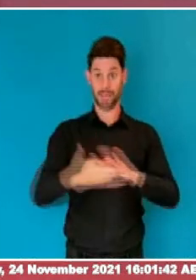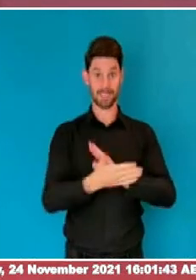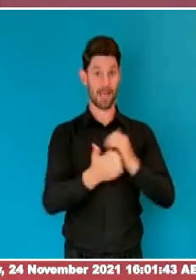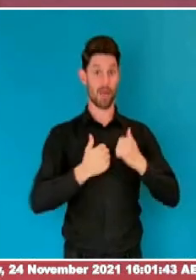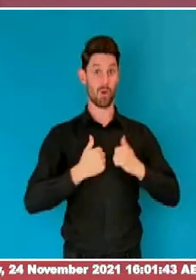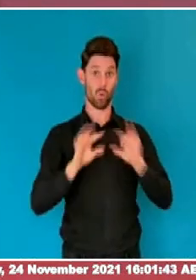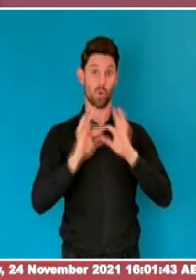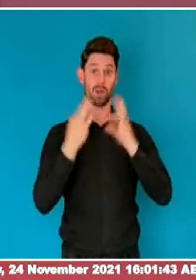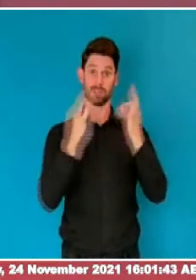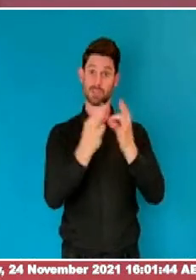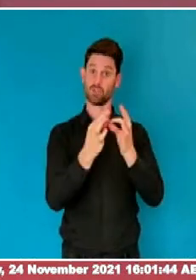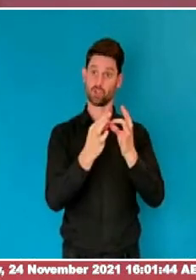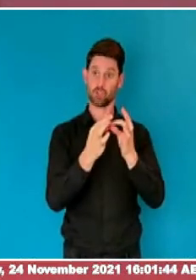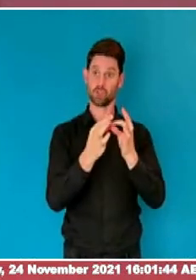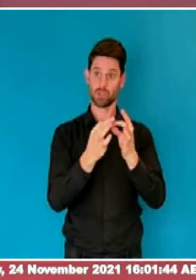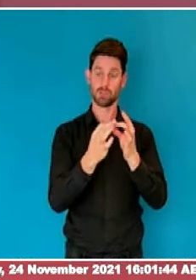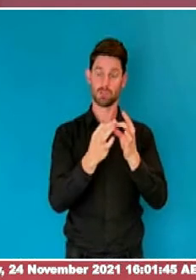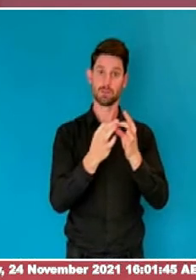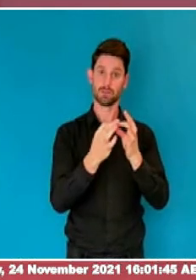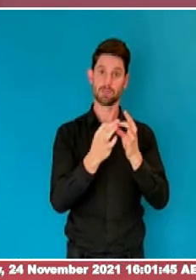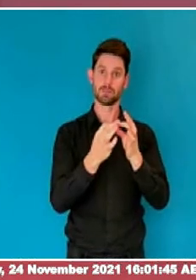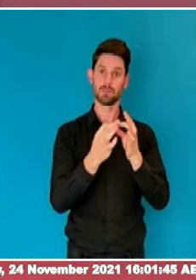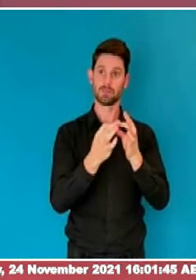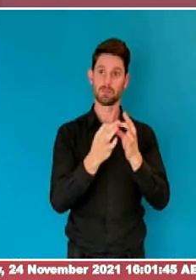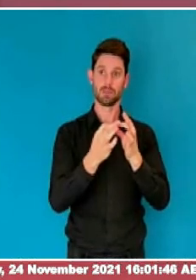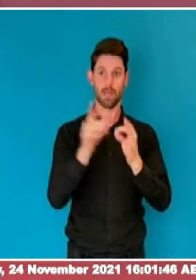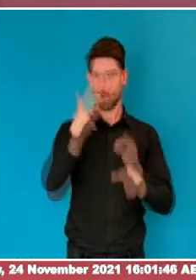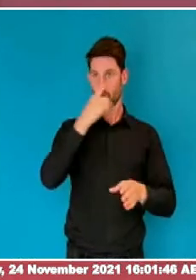can put them in a safe environment and they can operate in a safe environment.